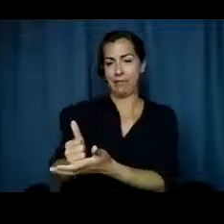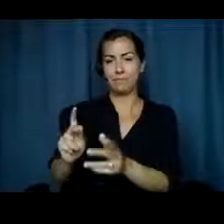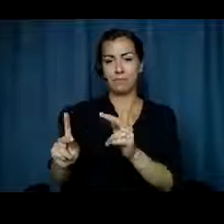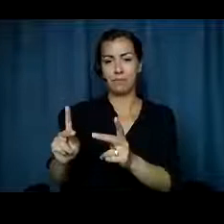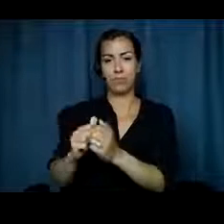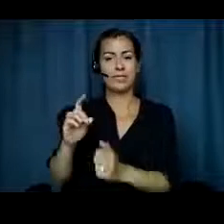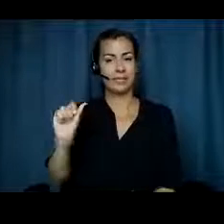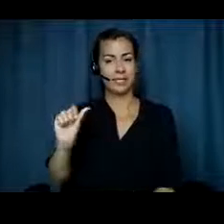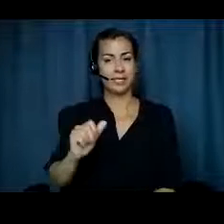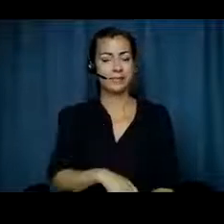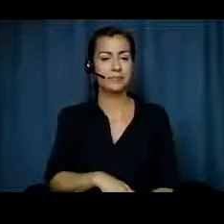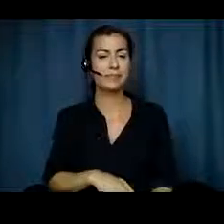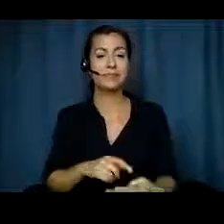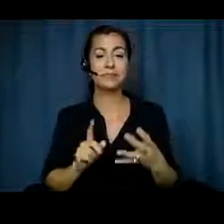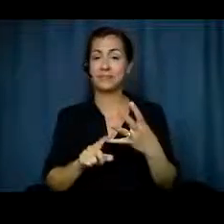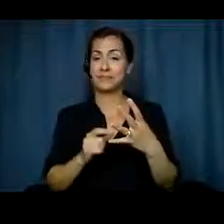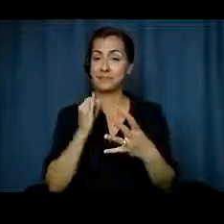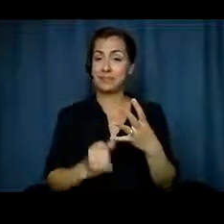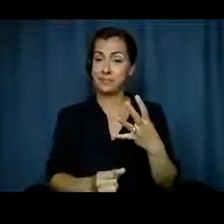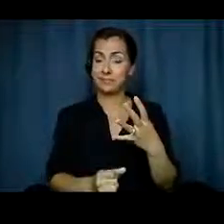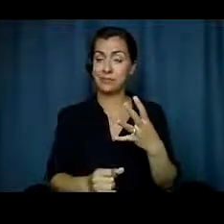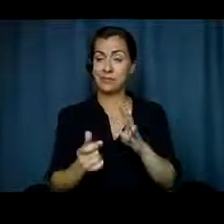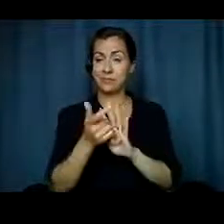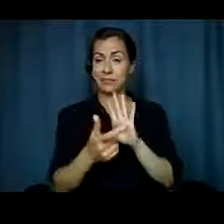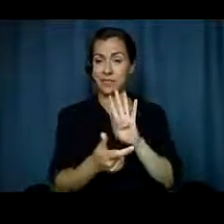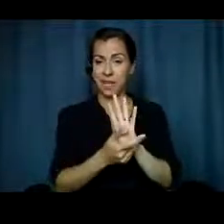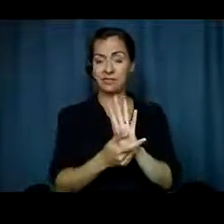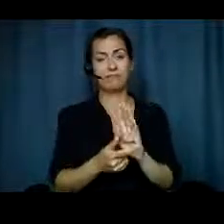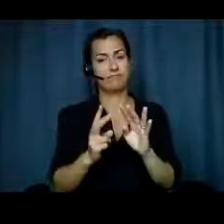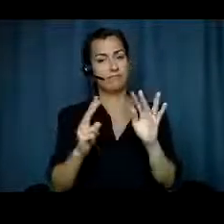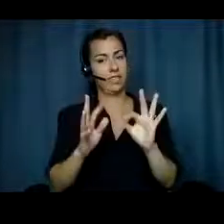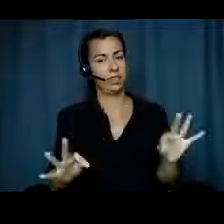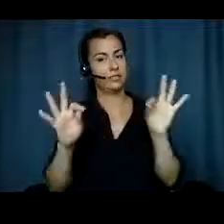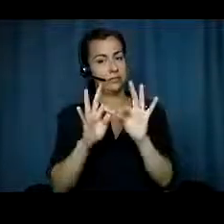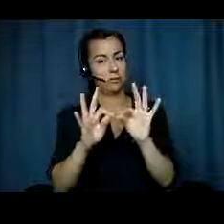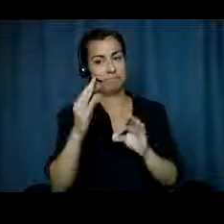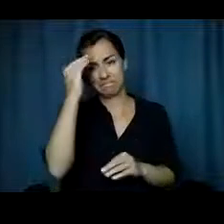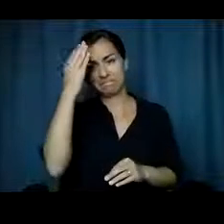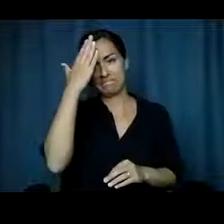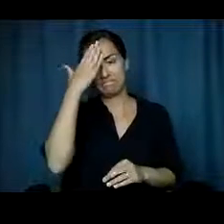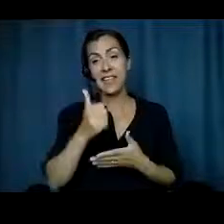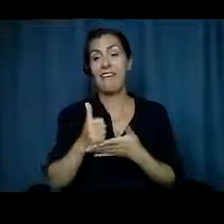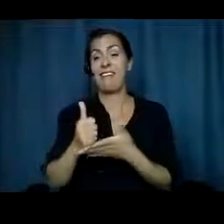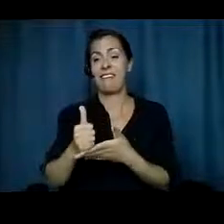have large print voter registration forms and signature stamp attestation so that people who have difficulty